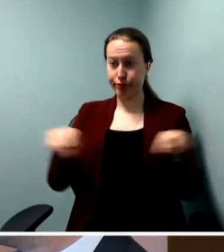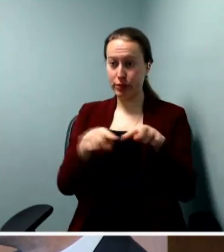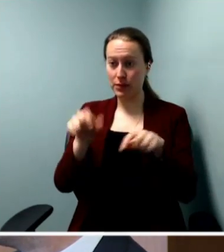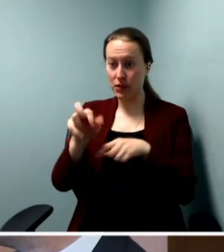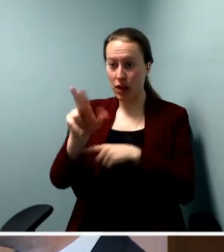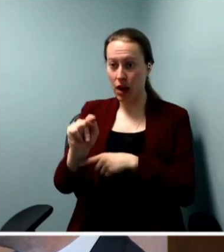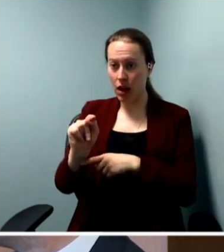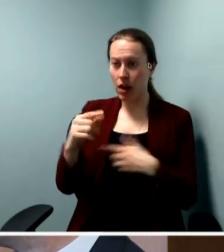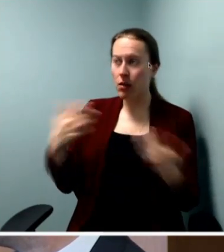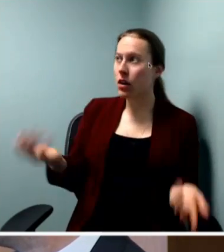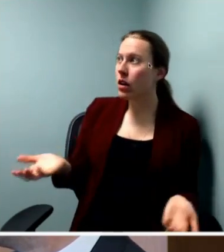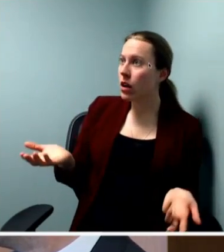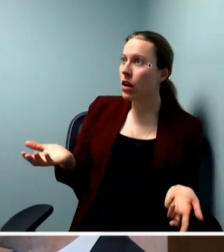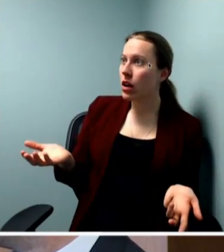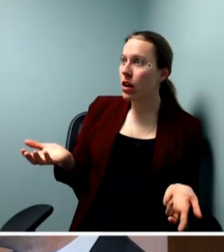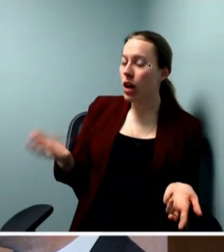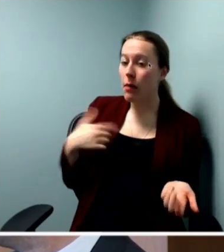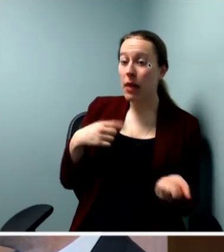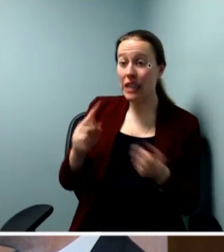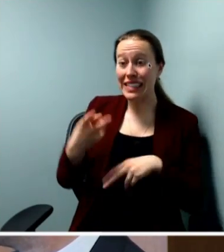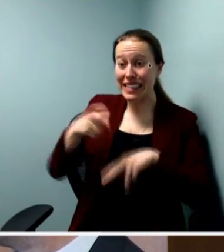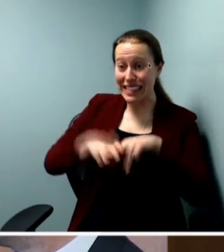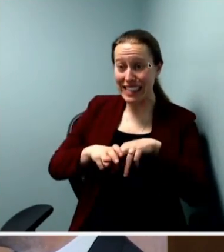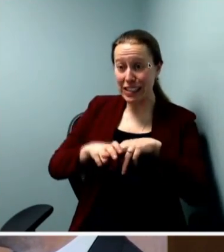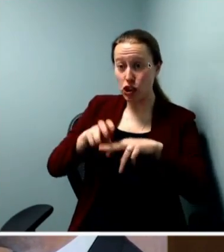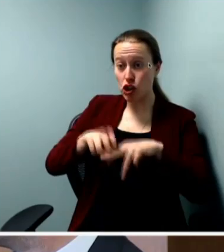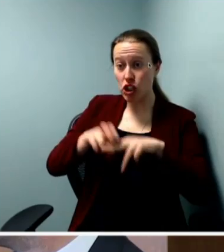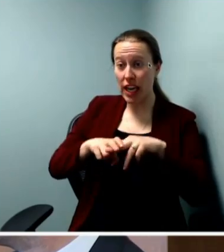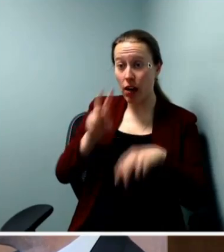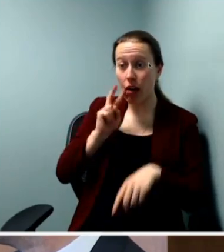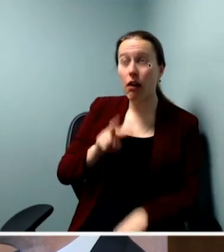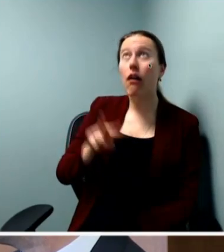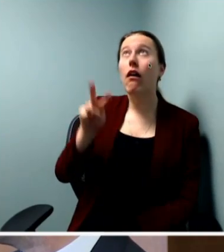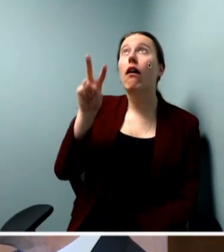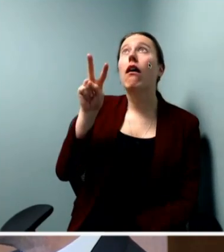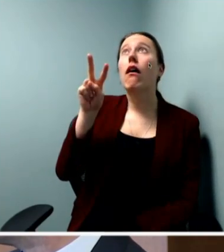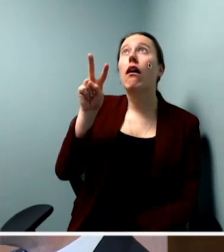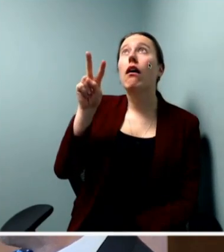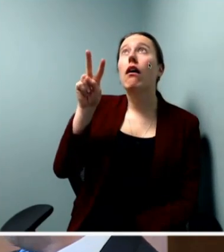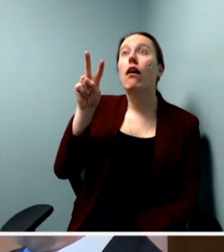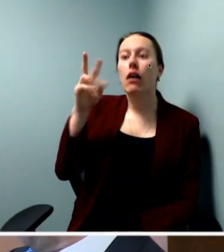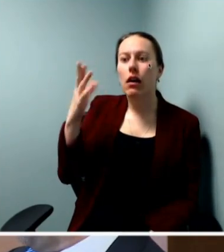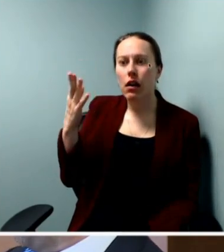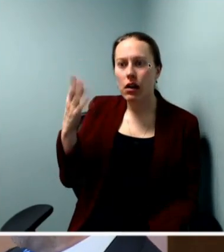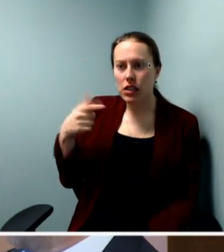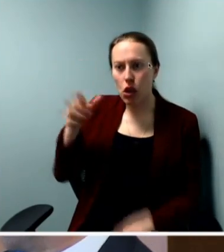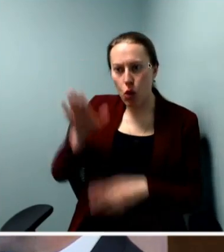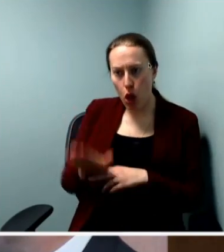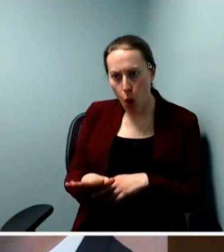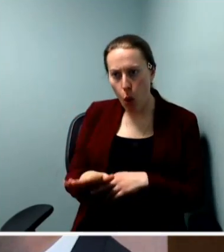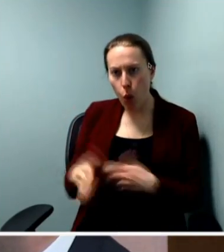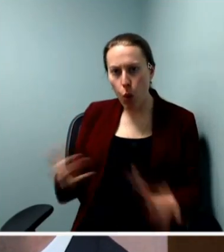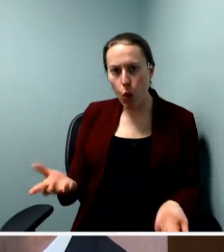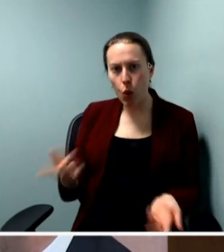I said sit in a chair and look at it. Museums are refusing to move it down to this midpoint.